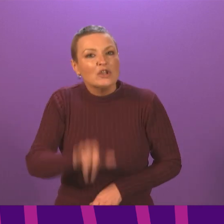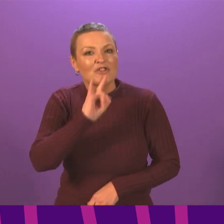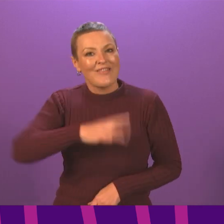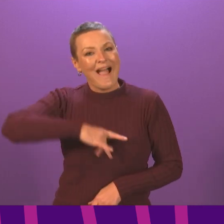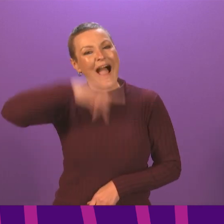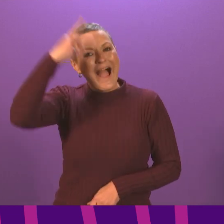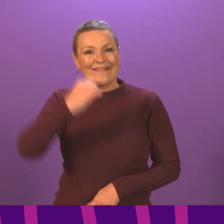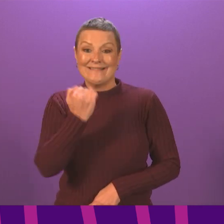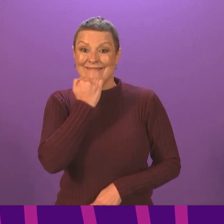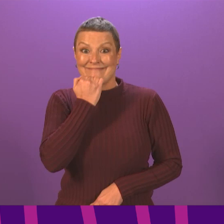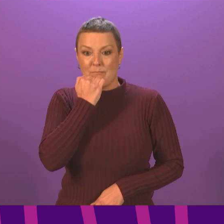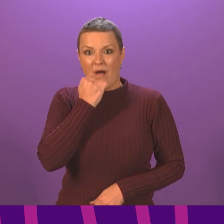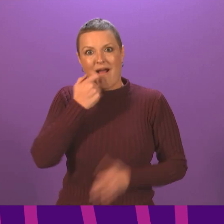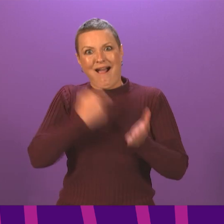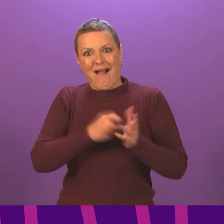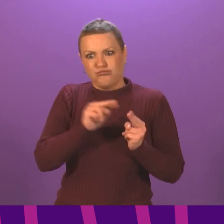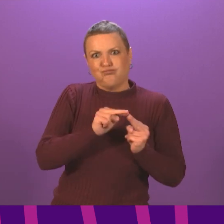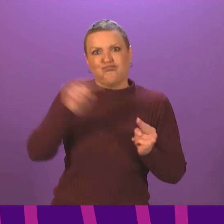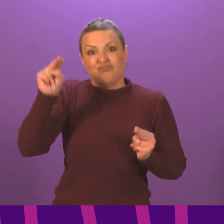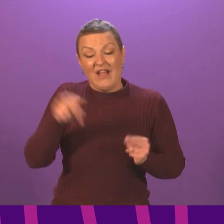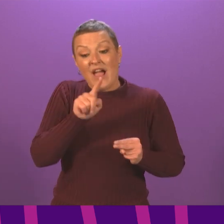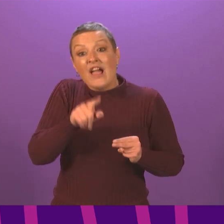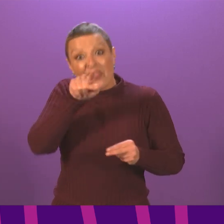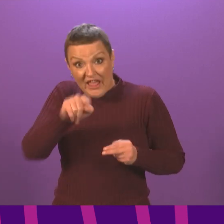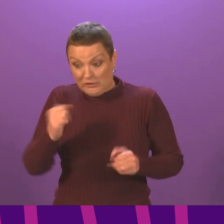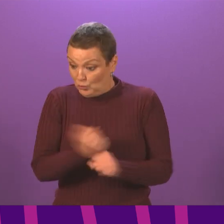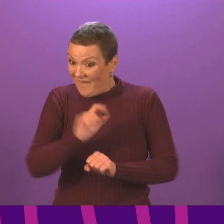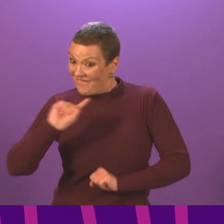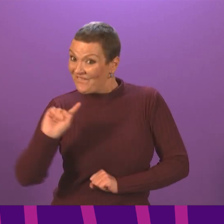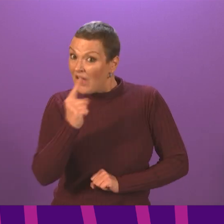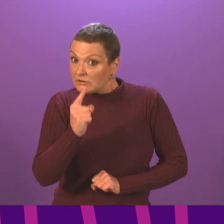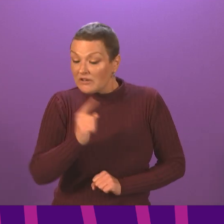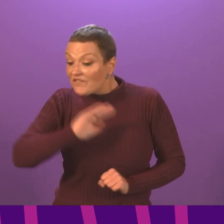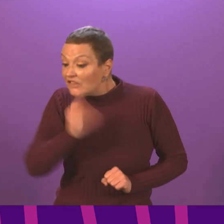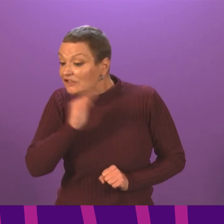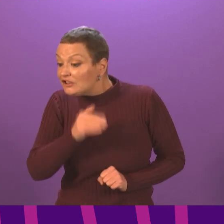have the highest virus prevalence at the time, and expanding from there to cover the whole